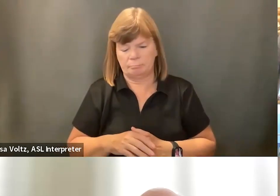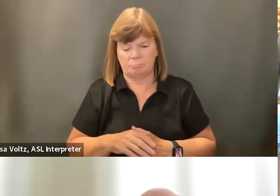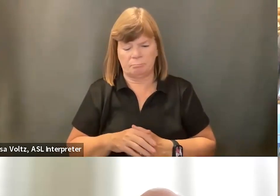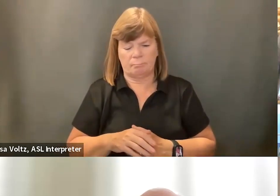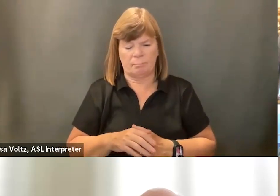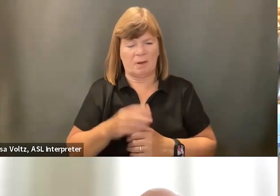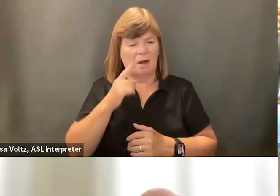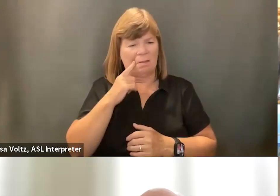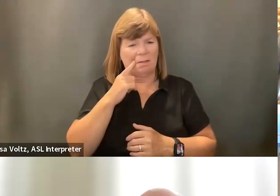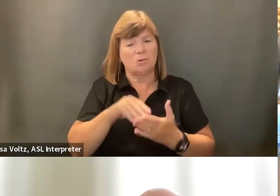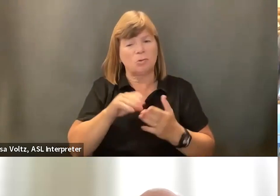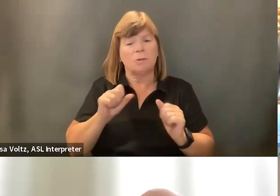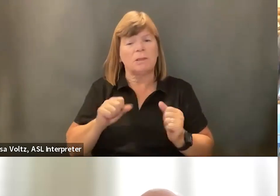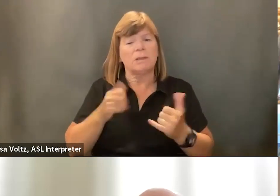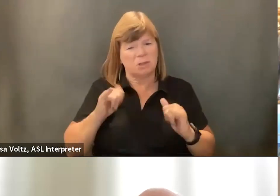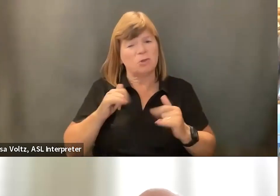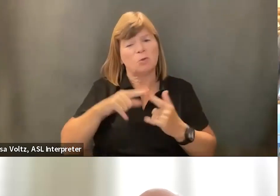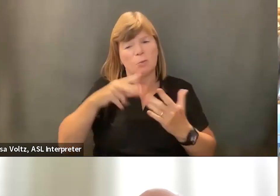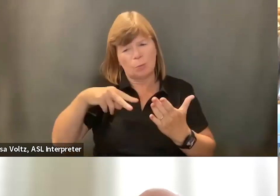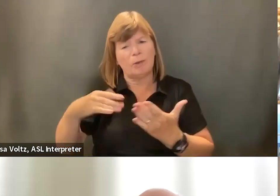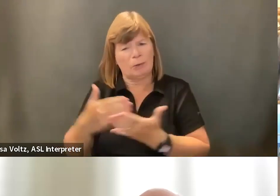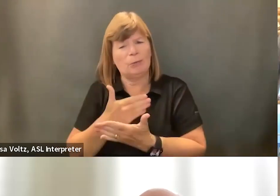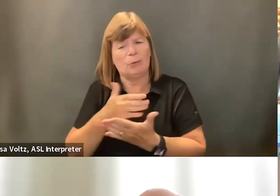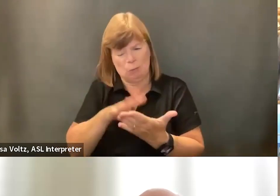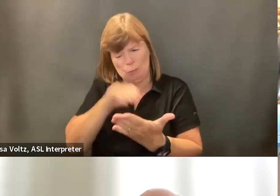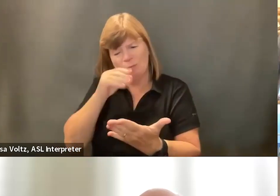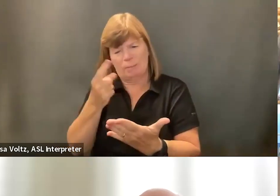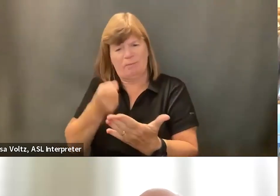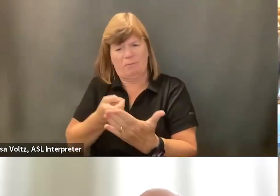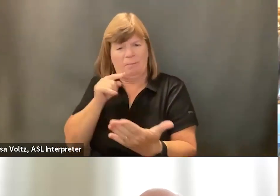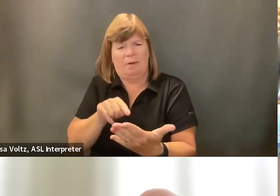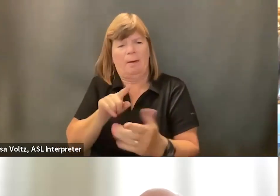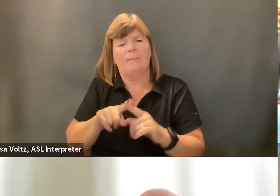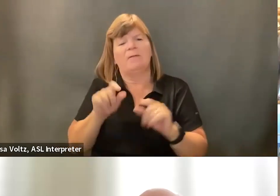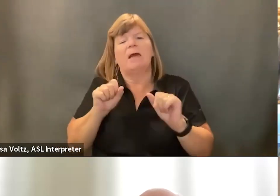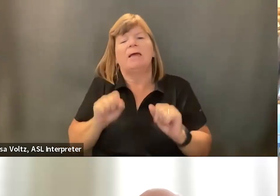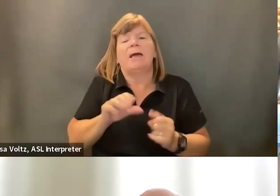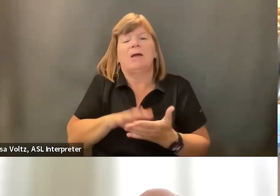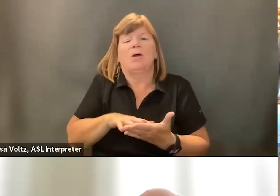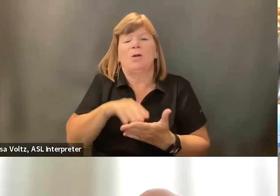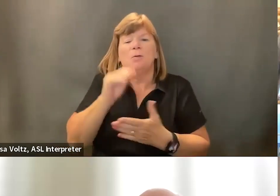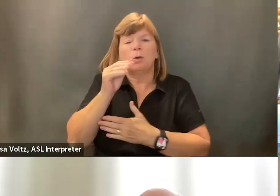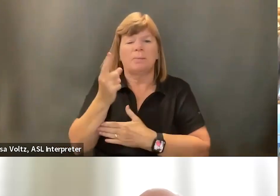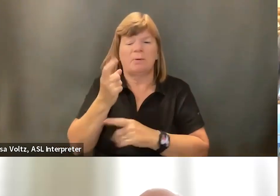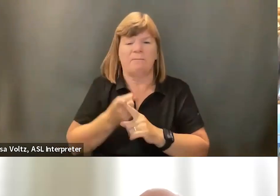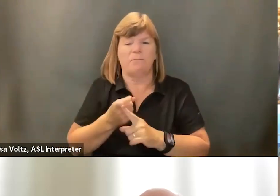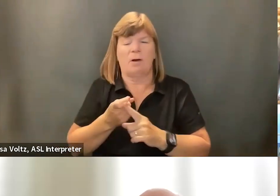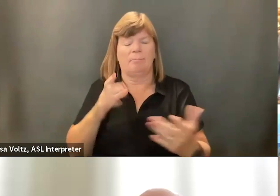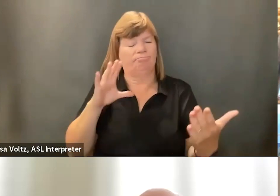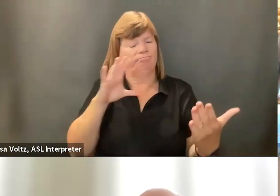passage and learn something from it but they'll be able to learn something from a passage that they